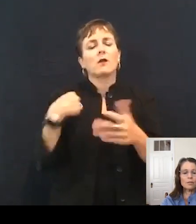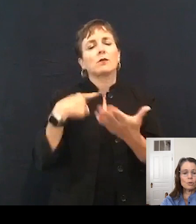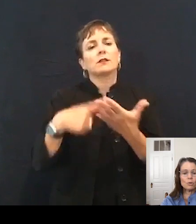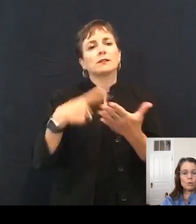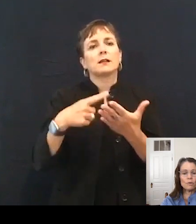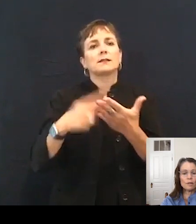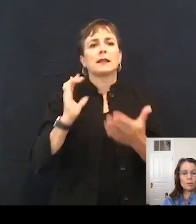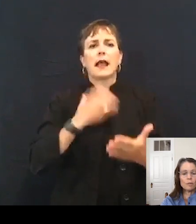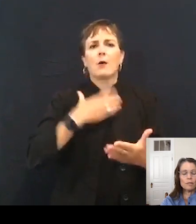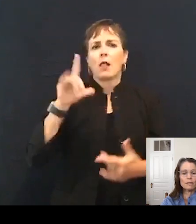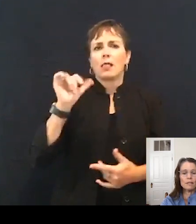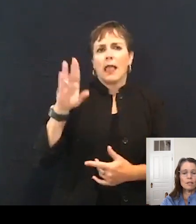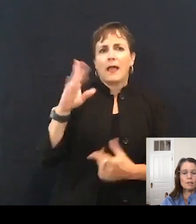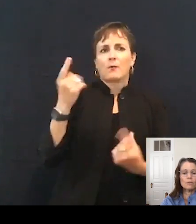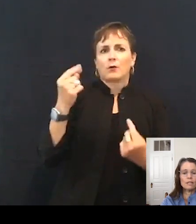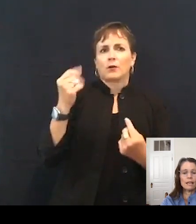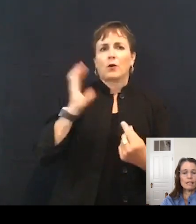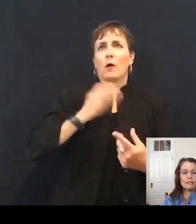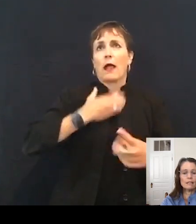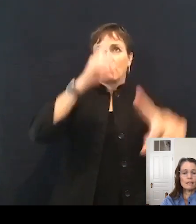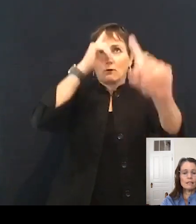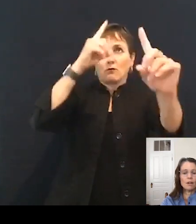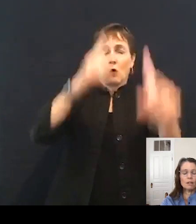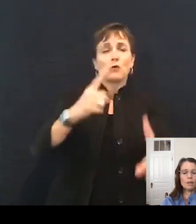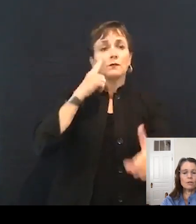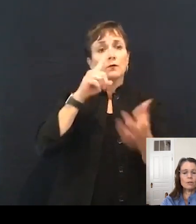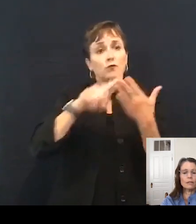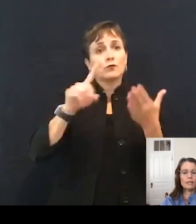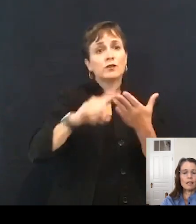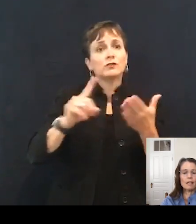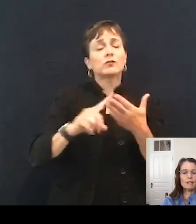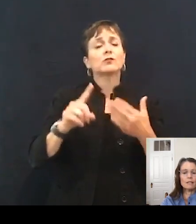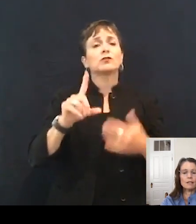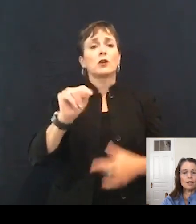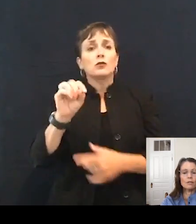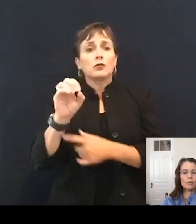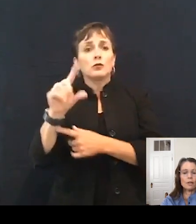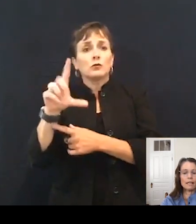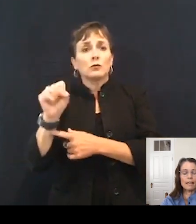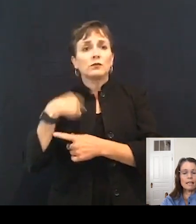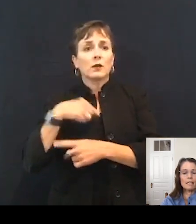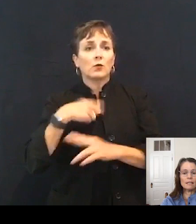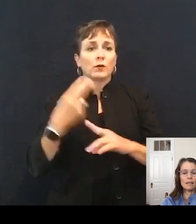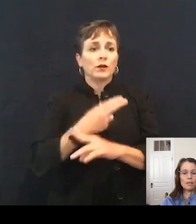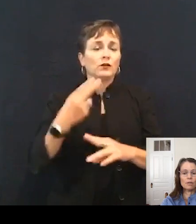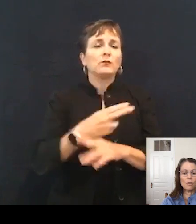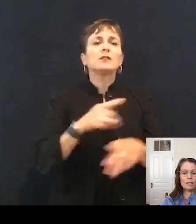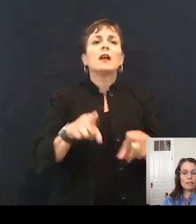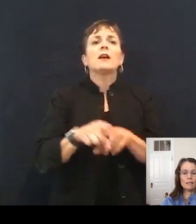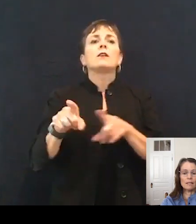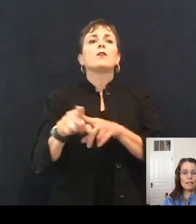the development of two new therapies using antisense oligonucleotides for